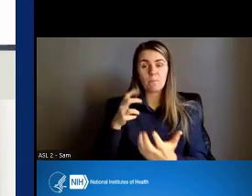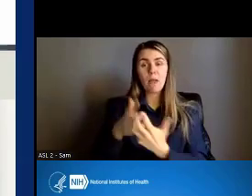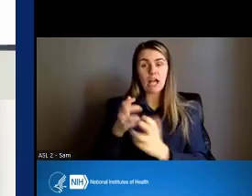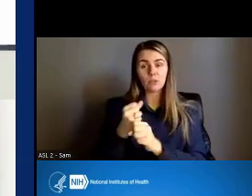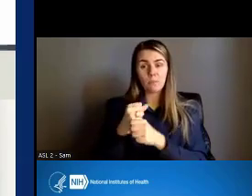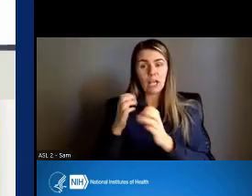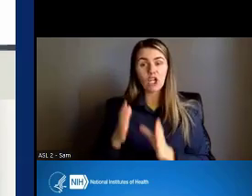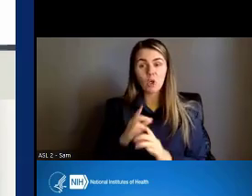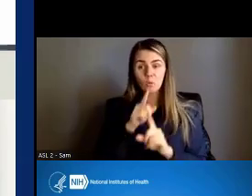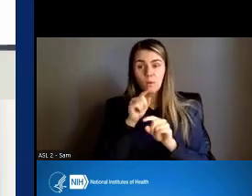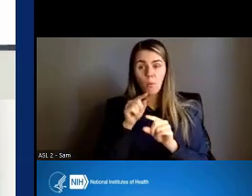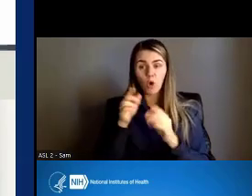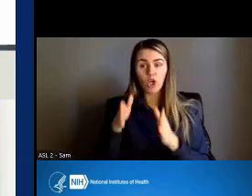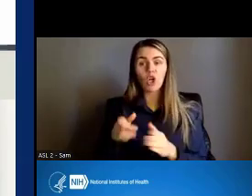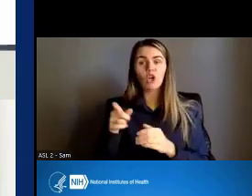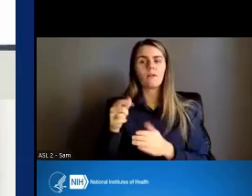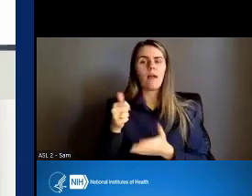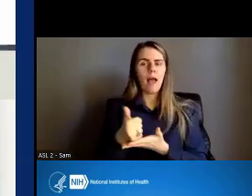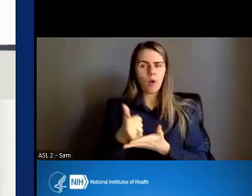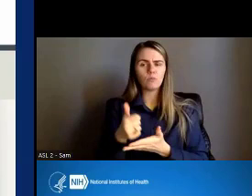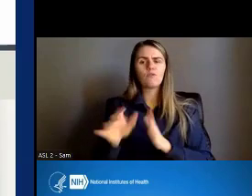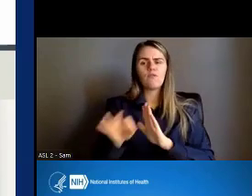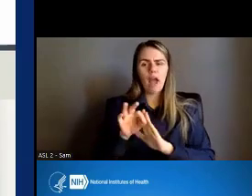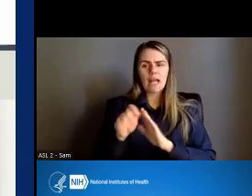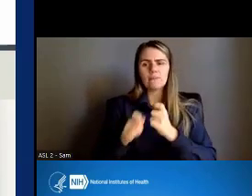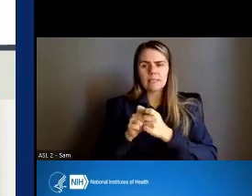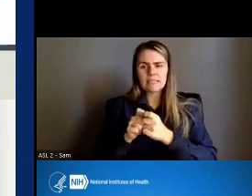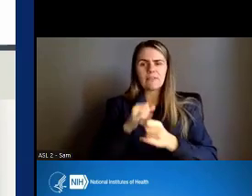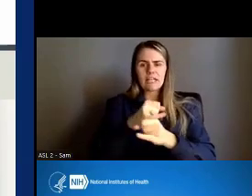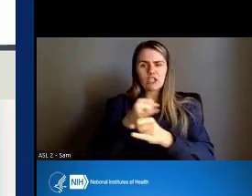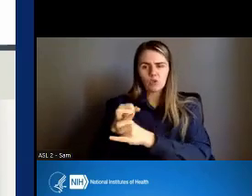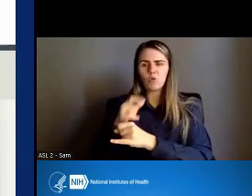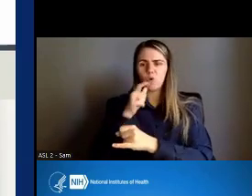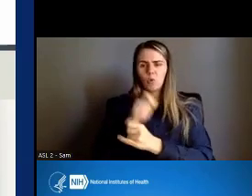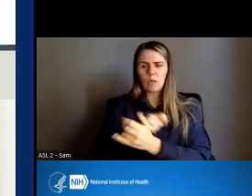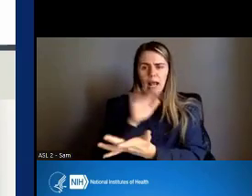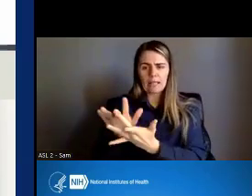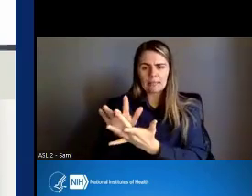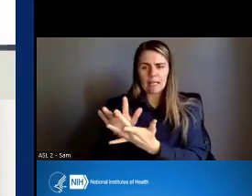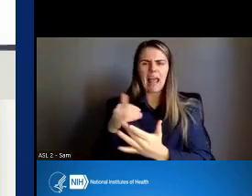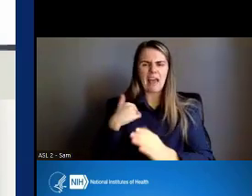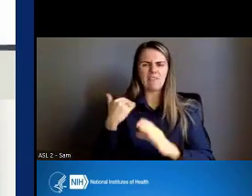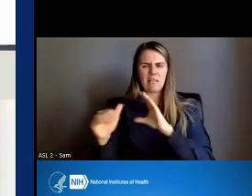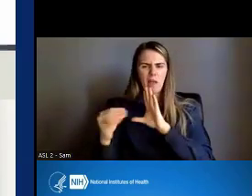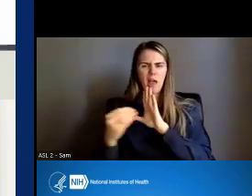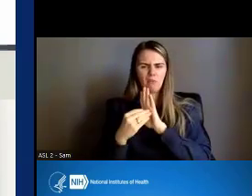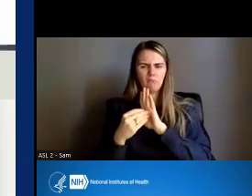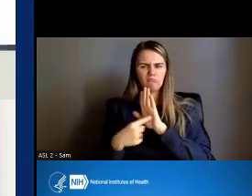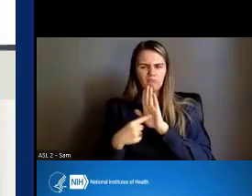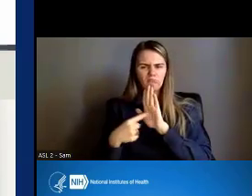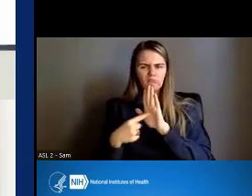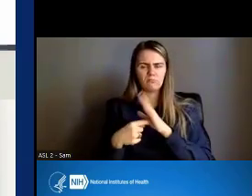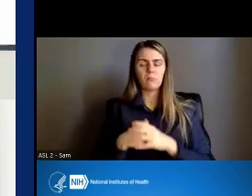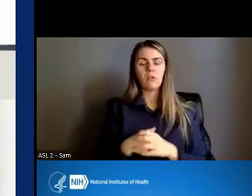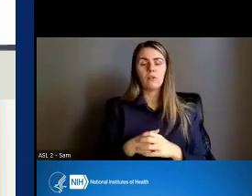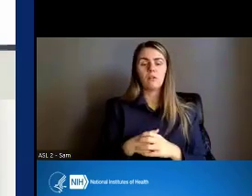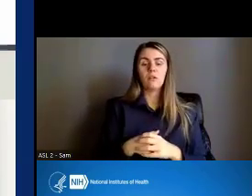So their e-mail contacts are there. Now, when you send an e-mail to a Program Officer, once you've determined you have an idea